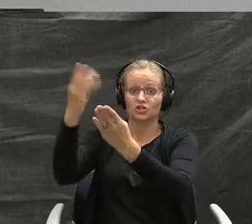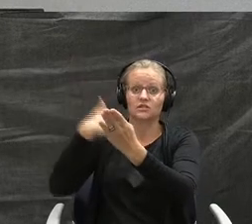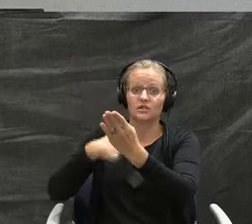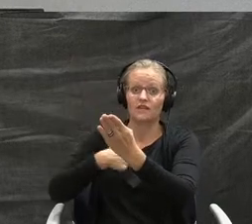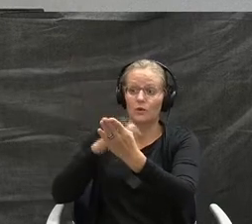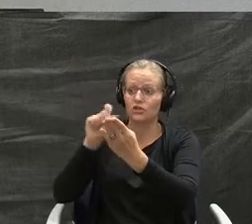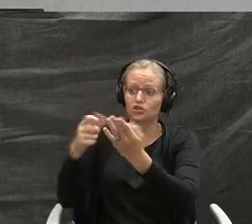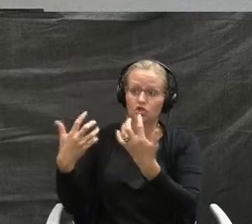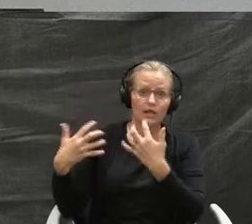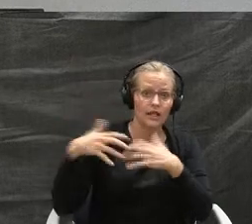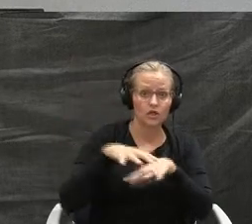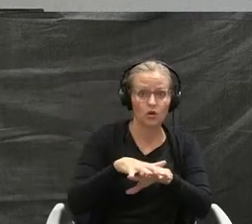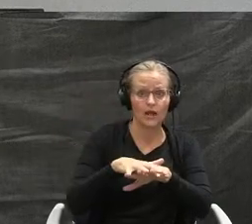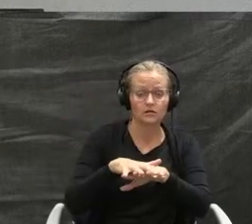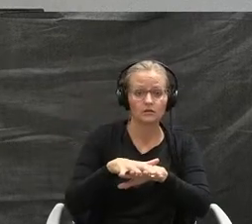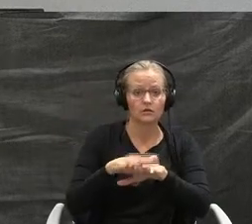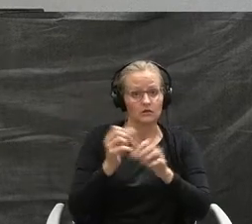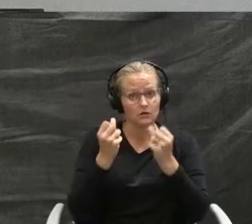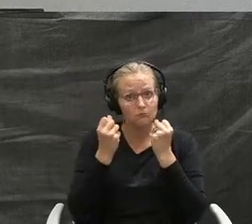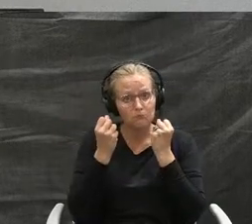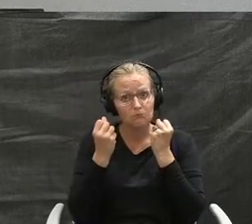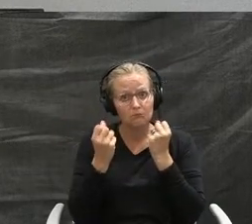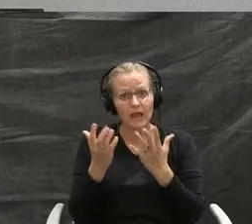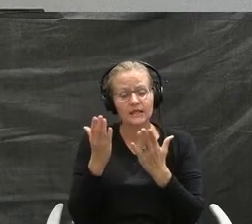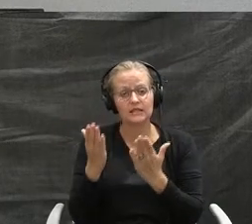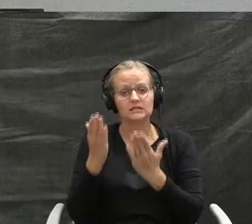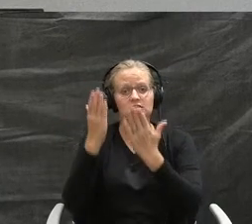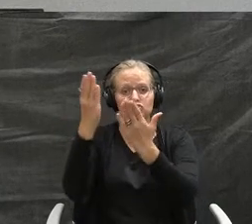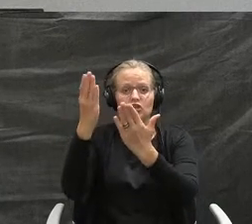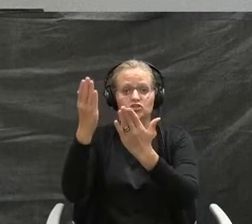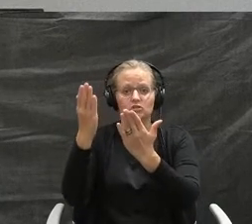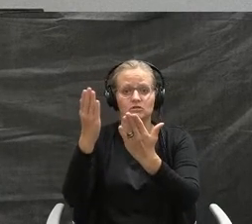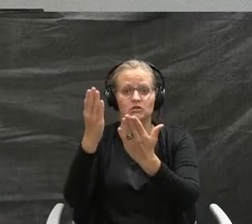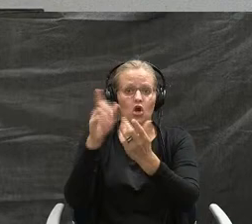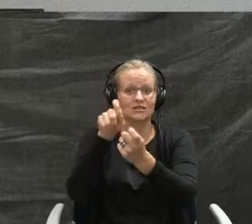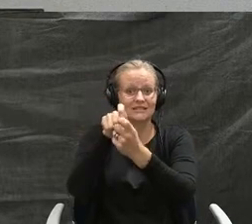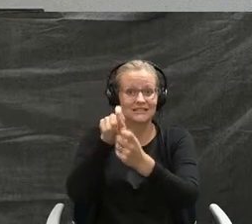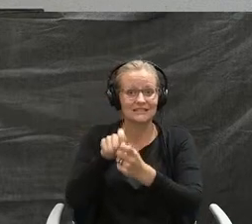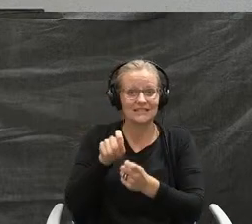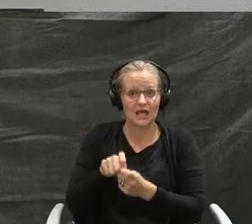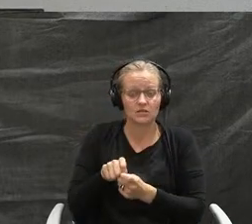detailed type things, but they're still important and they'll matter to how the plan works.